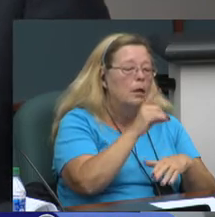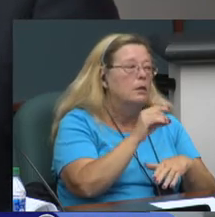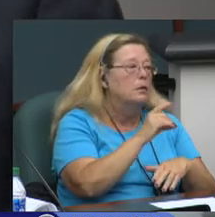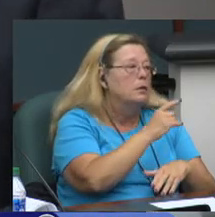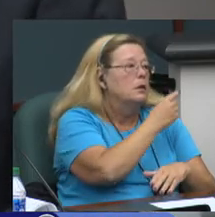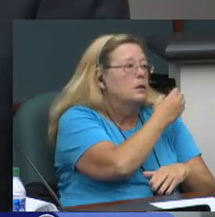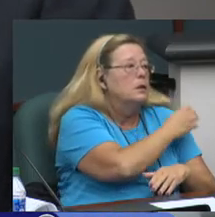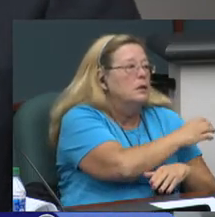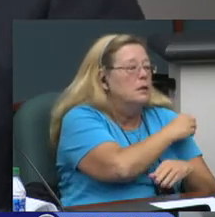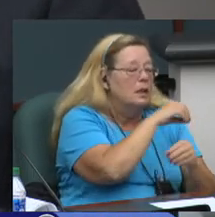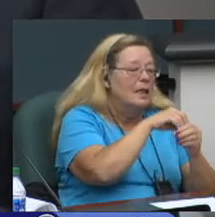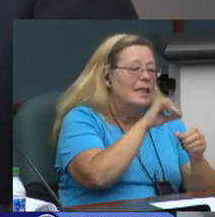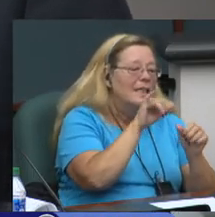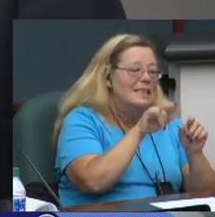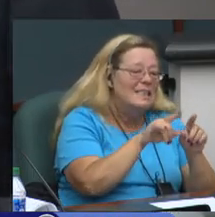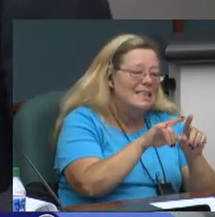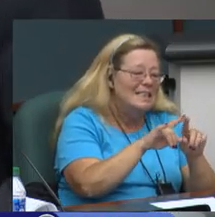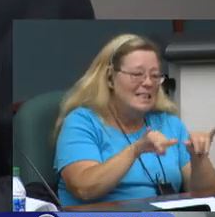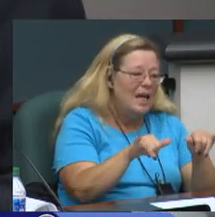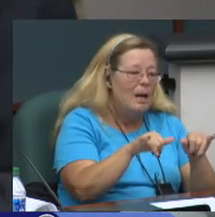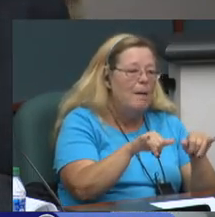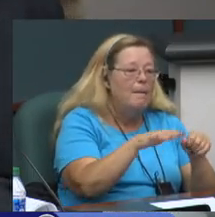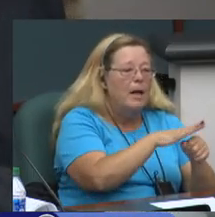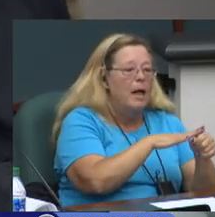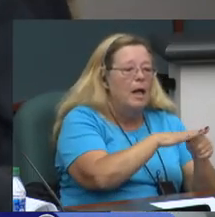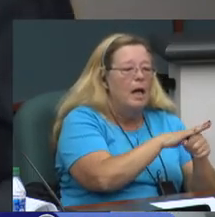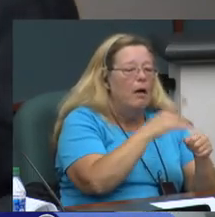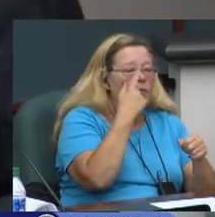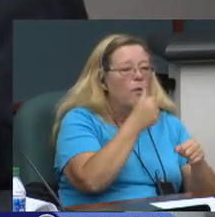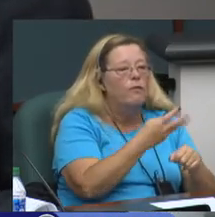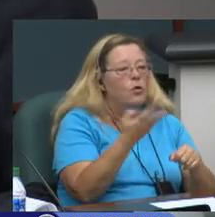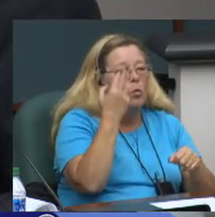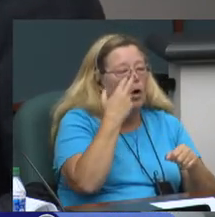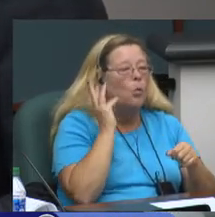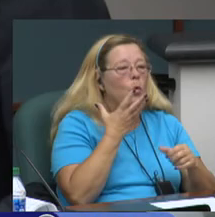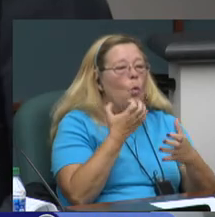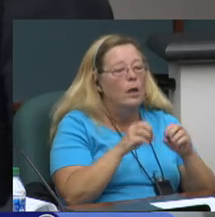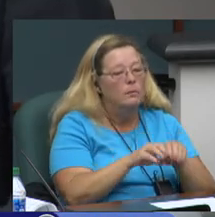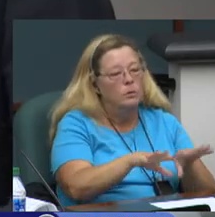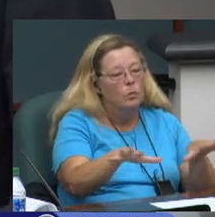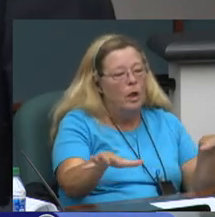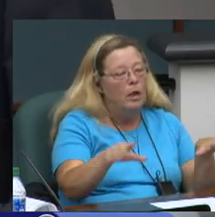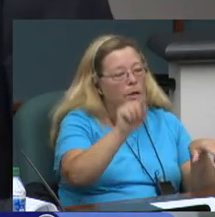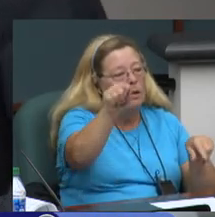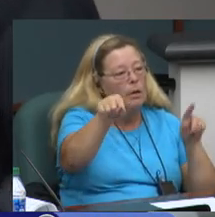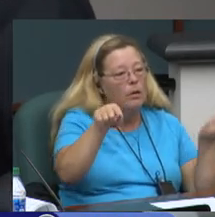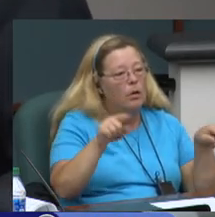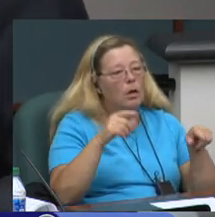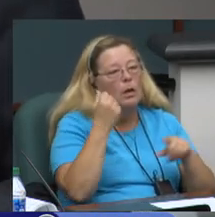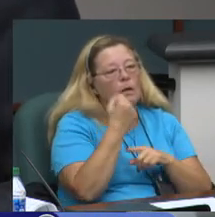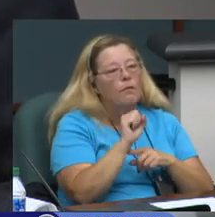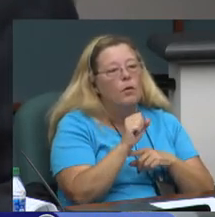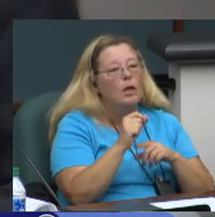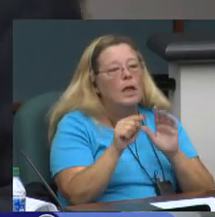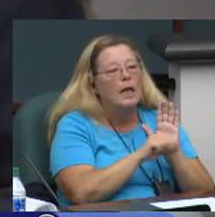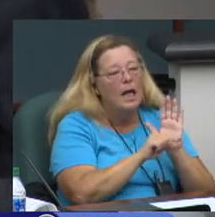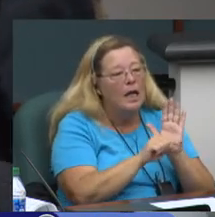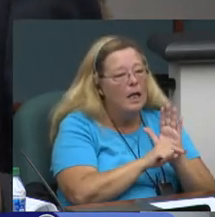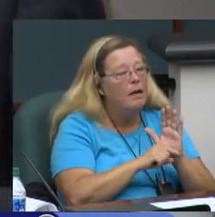in the same geographic space for a couple of reasons we want them spread out so that we can avoid the potential negative consequences of having them in